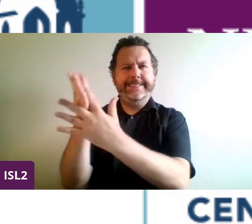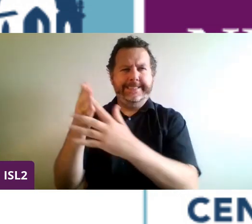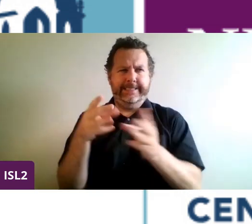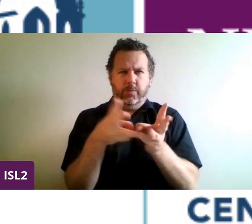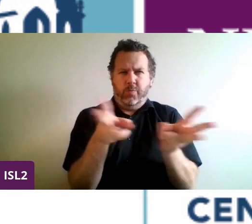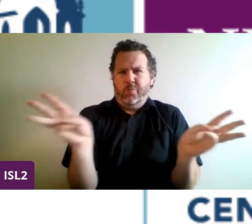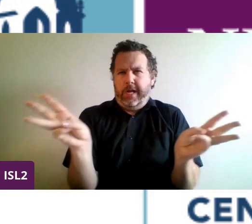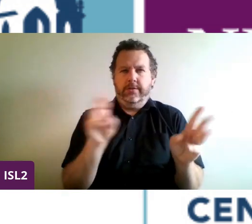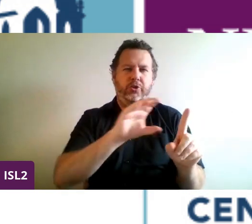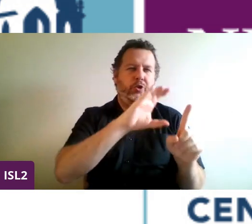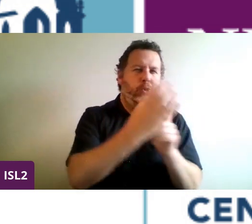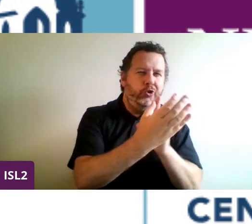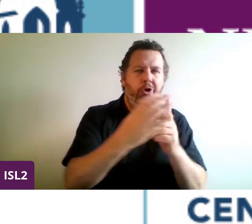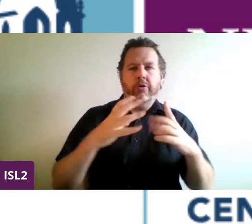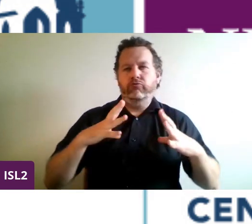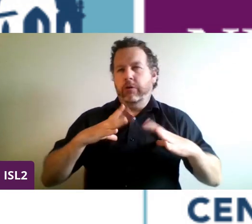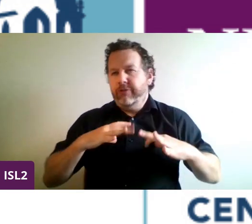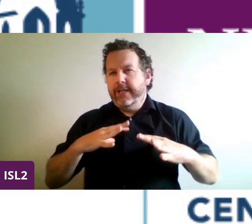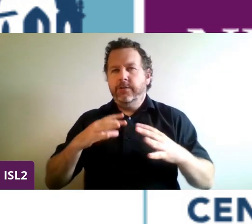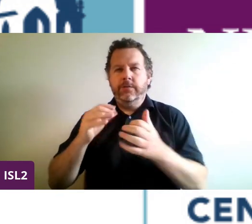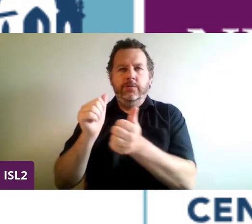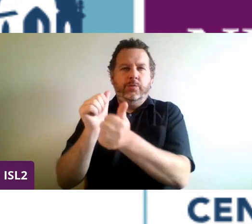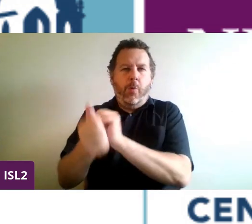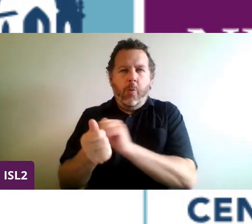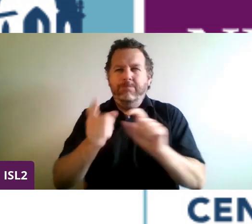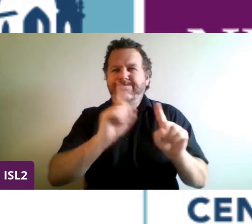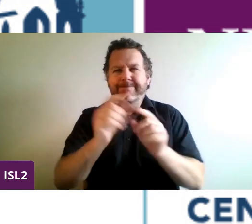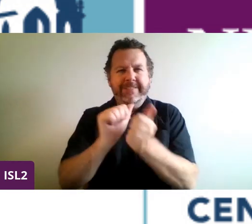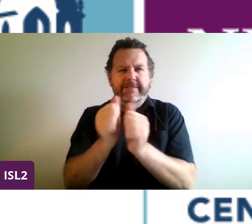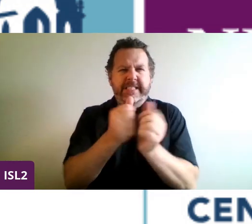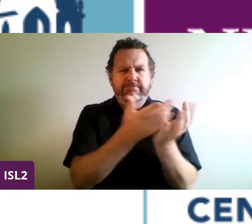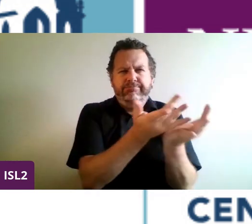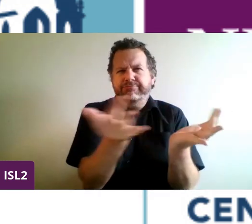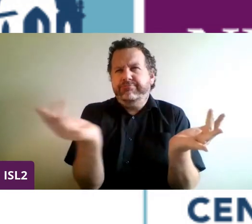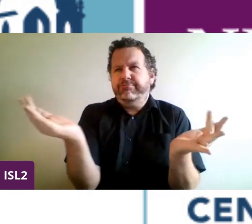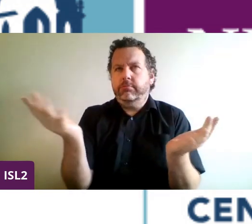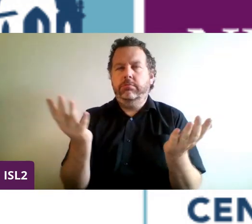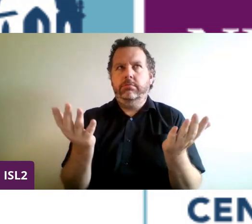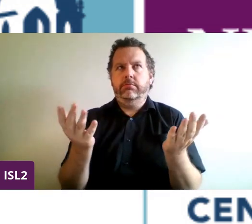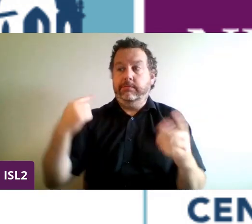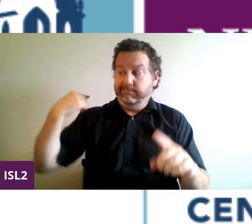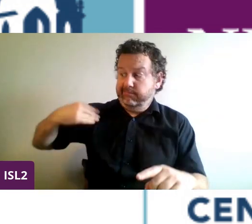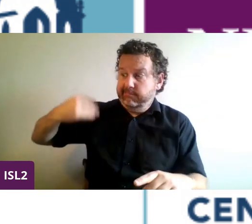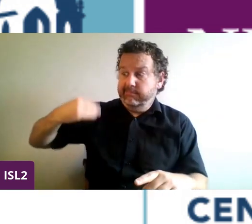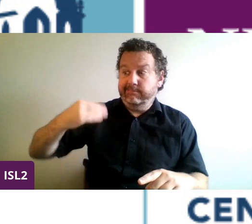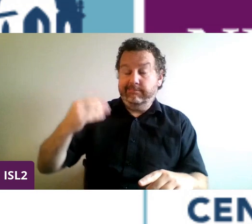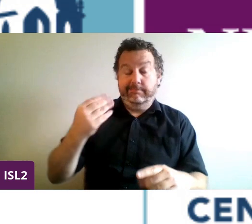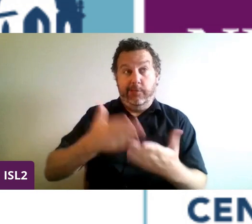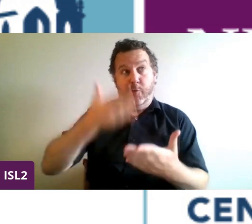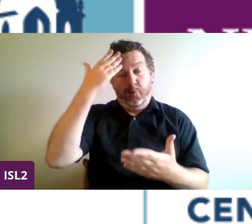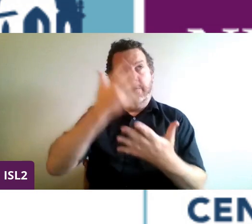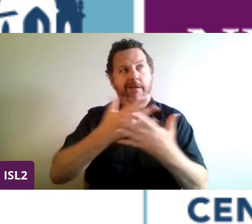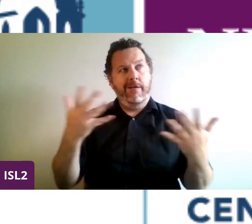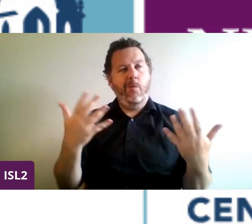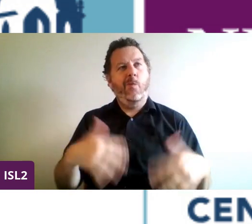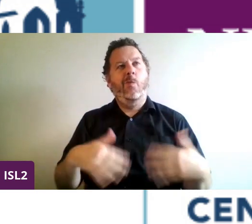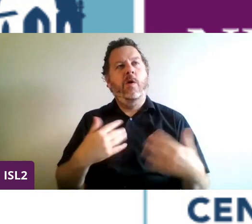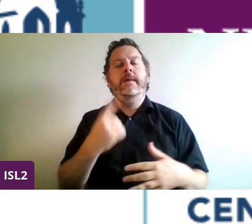But I think the most important lesson to take from this experience of being